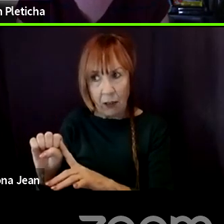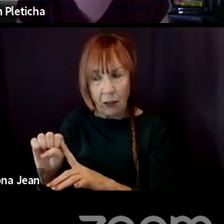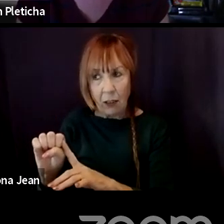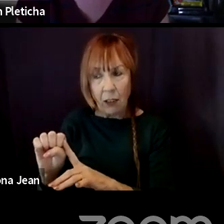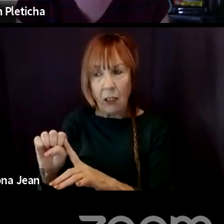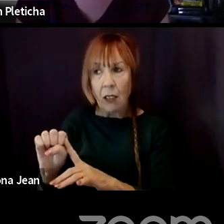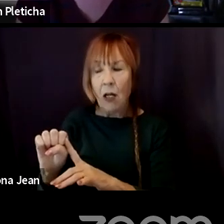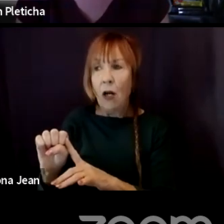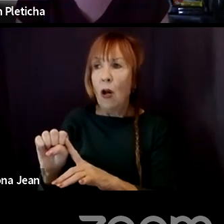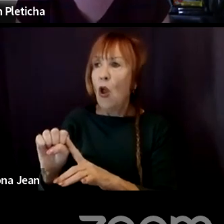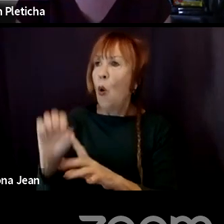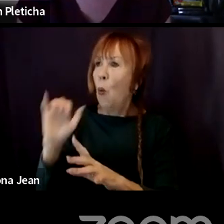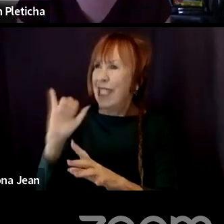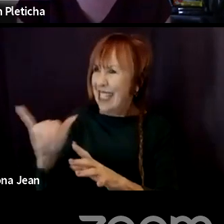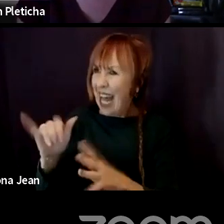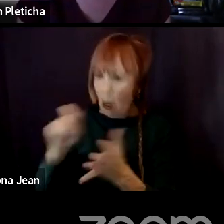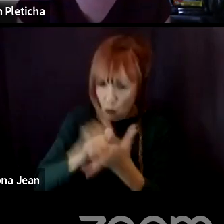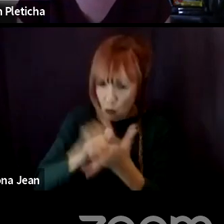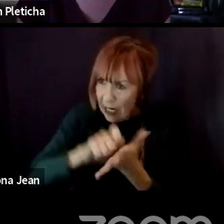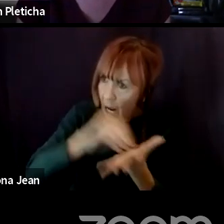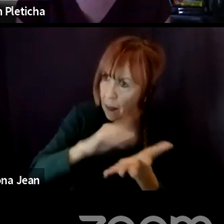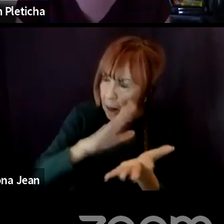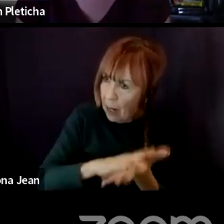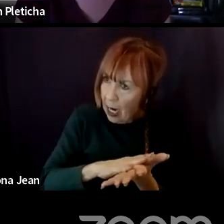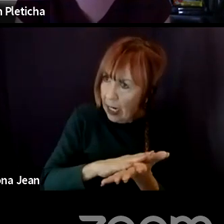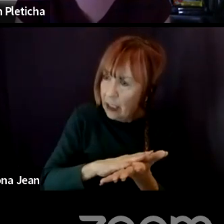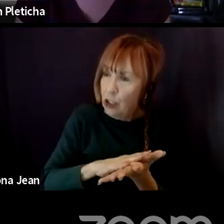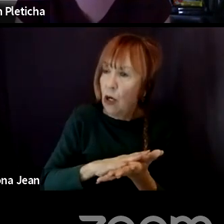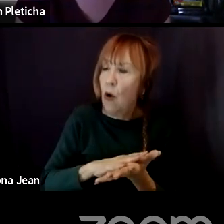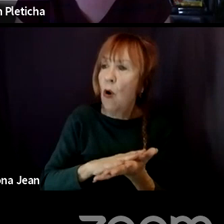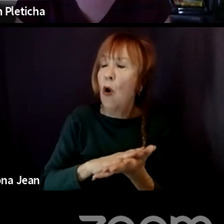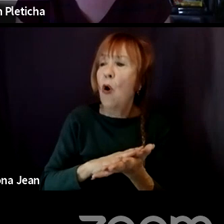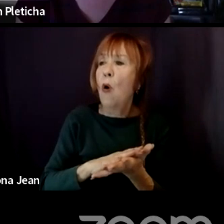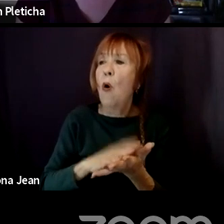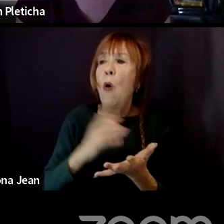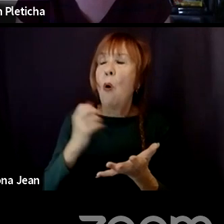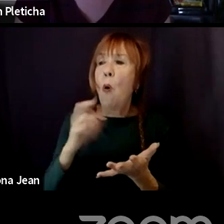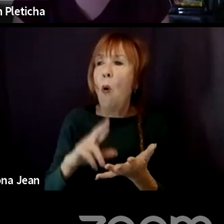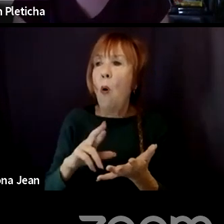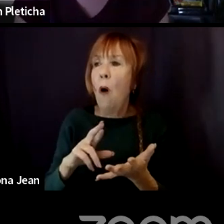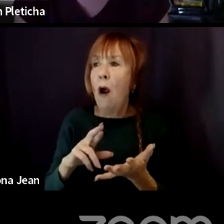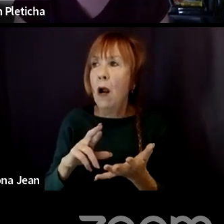or is there certain things where you're just like, look, I know they're gonna come up with something better on set.